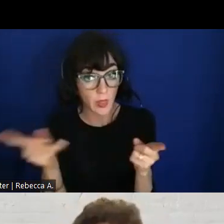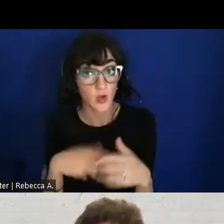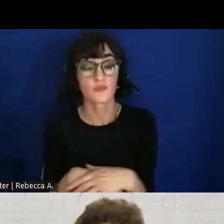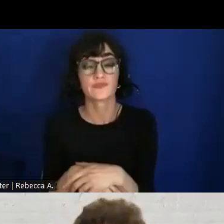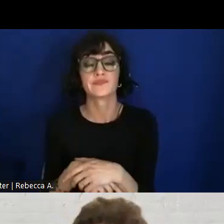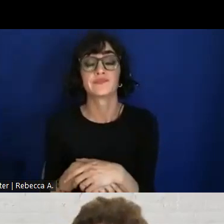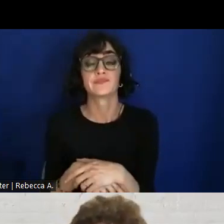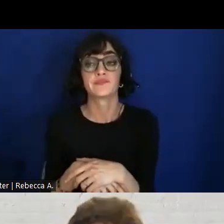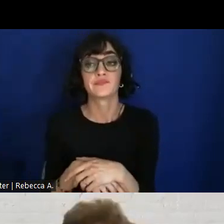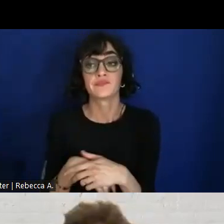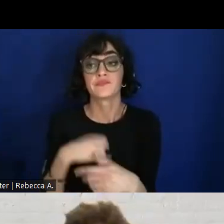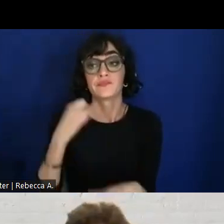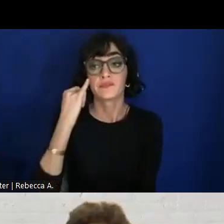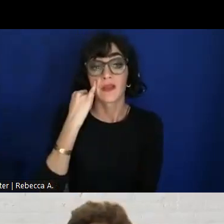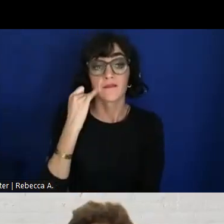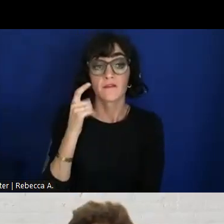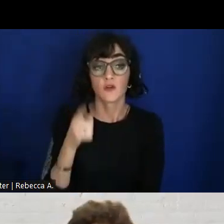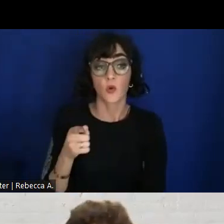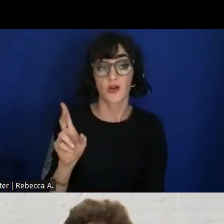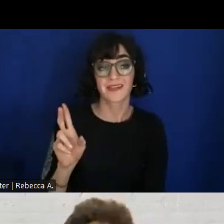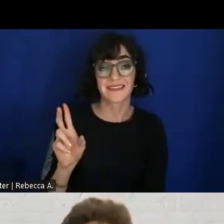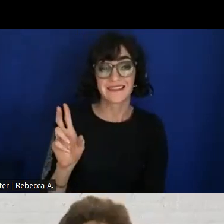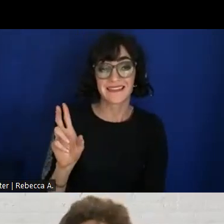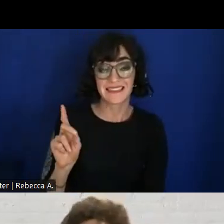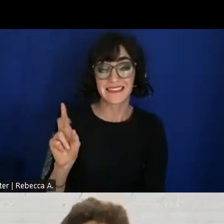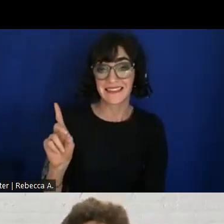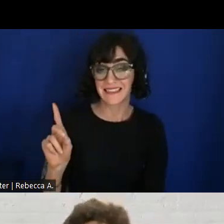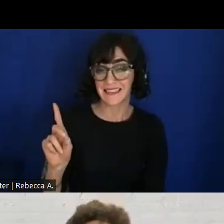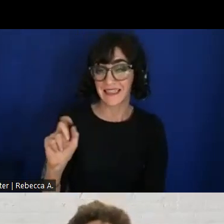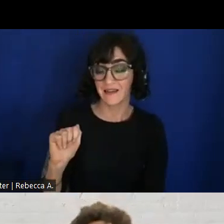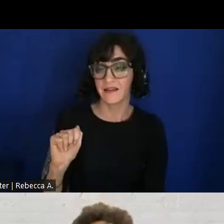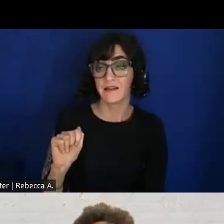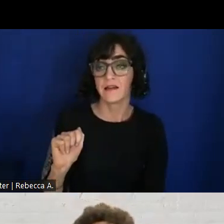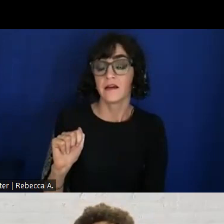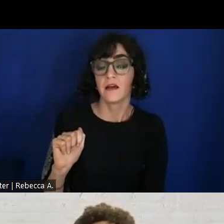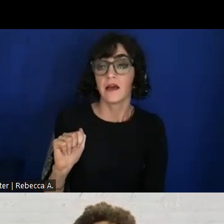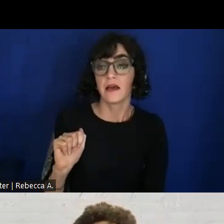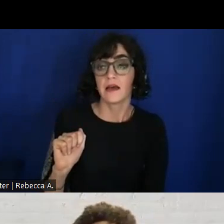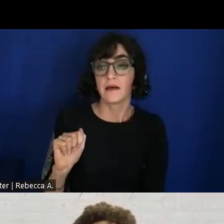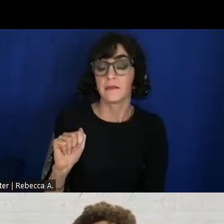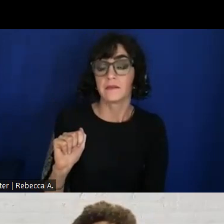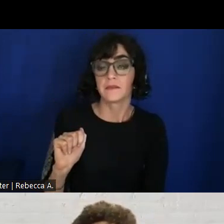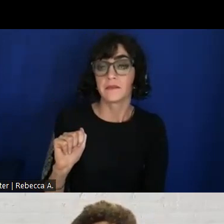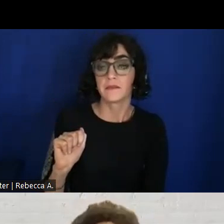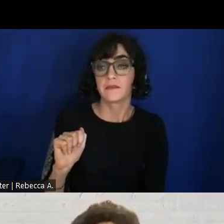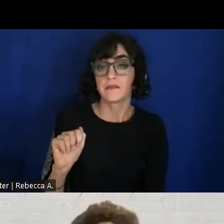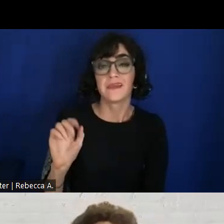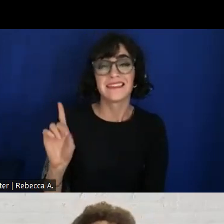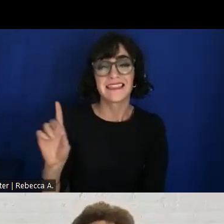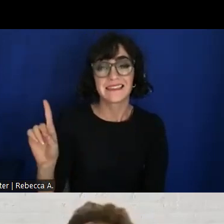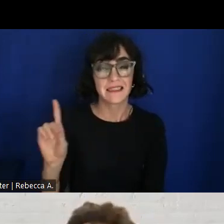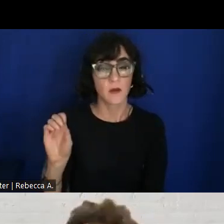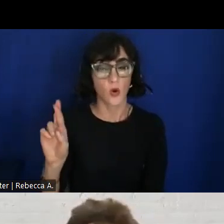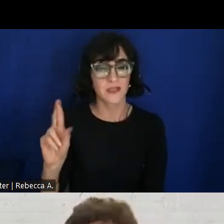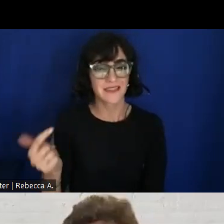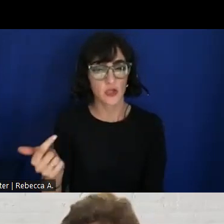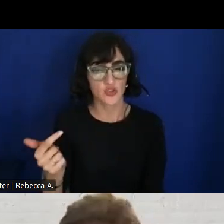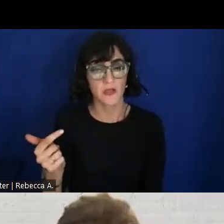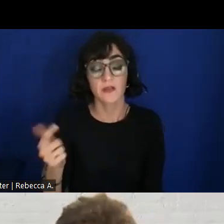a DV org uh so for because even though harm reduction organizations are very well versed